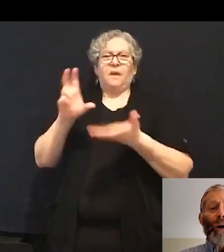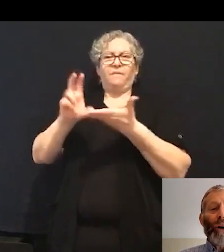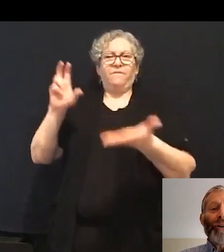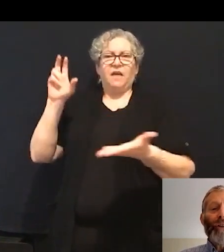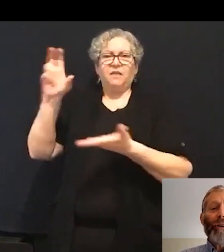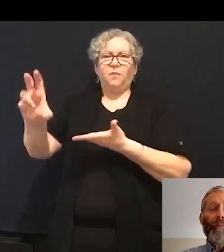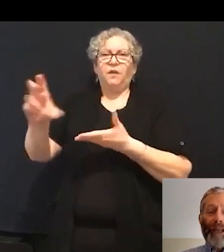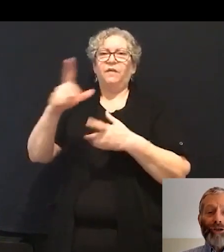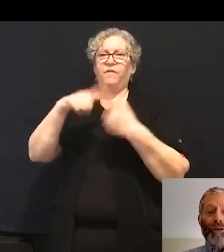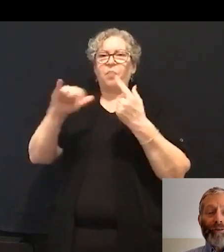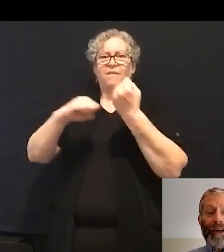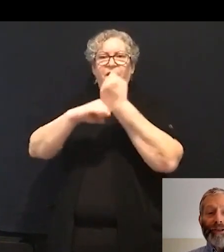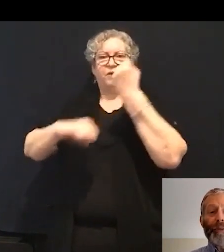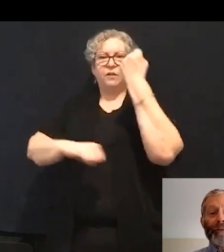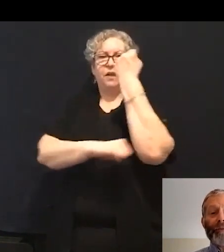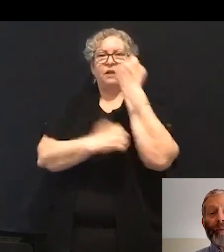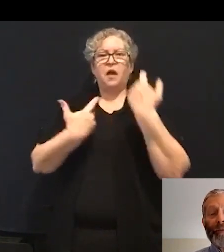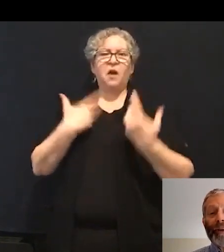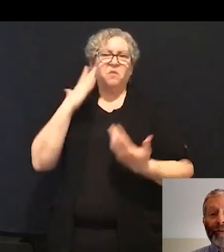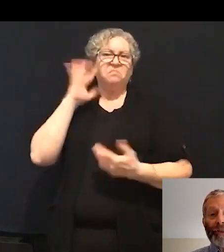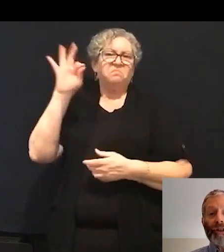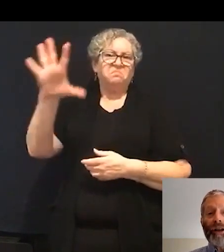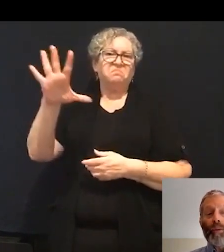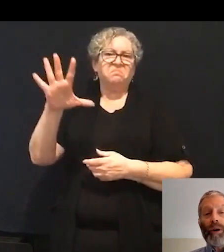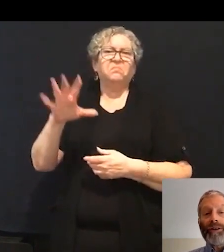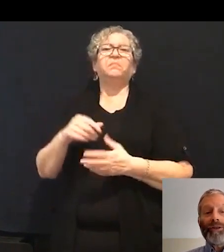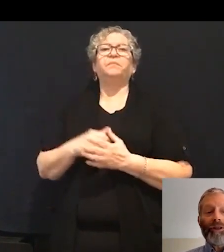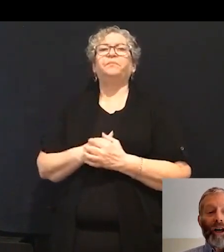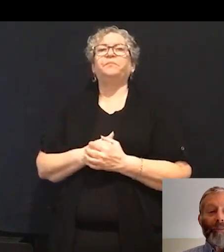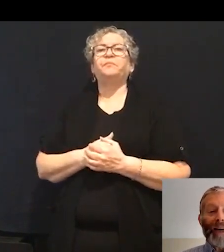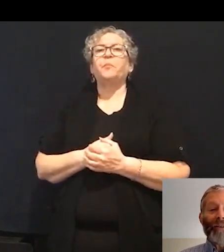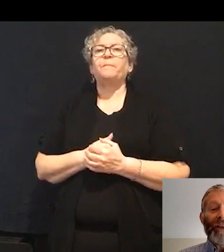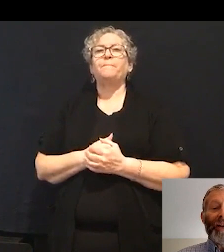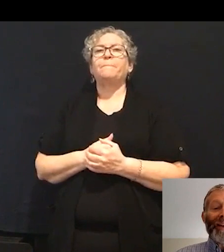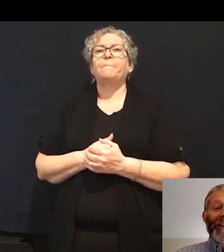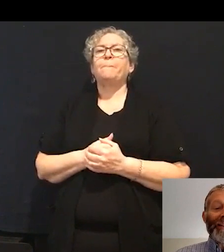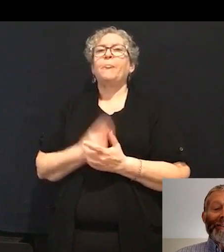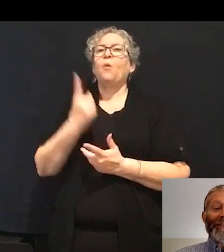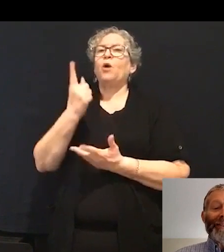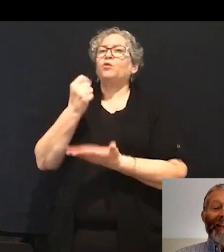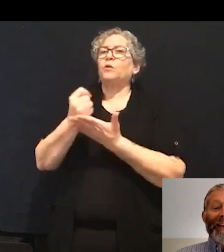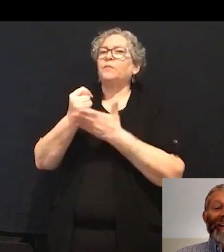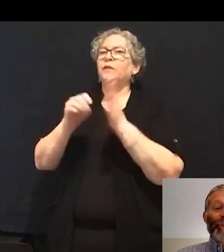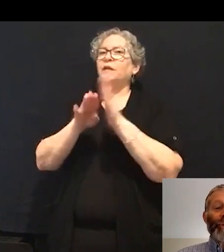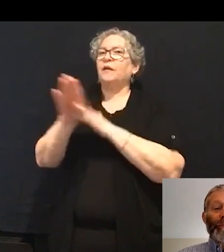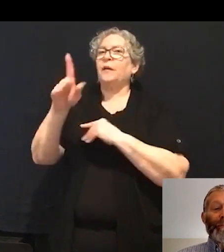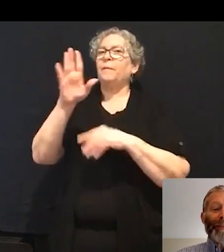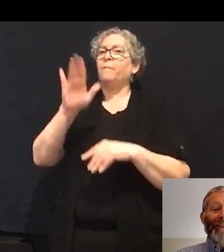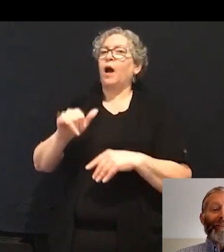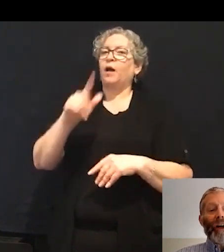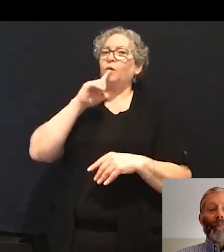Now, another major investment from the foundation I wanted to talk about is a treatment being developed